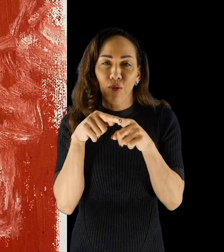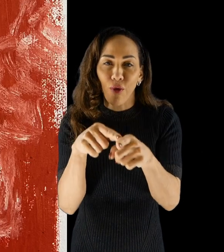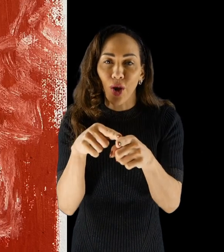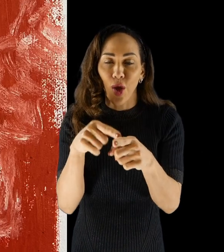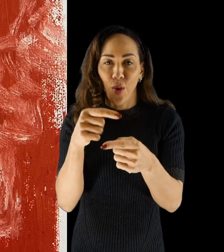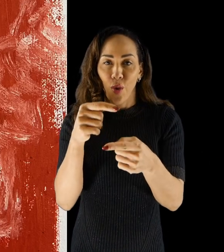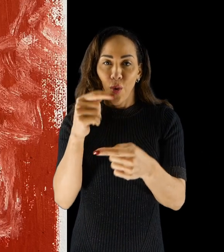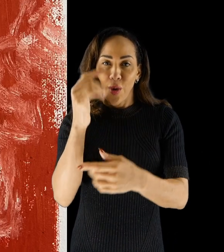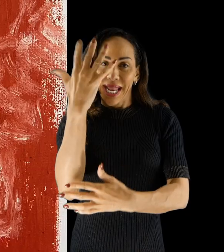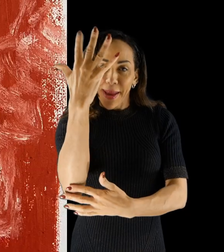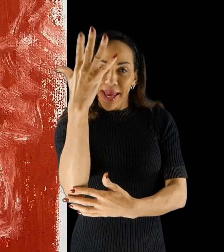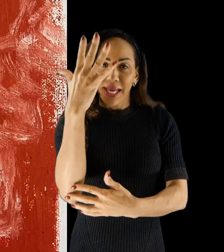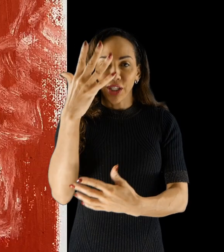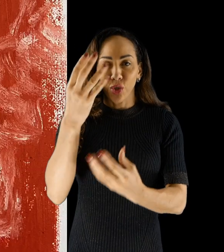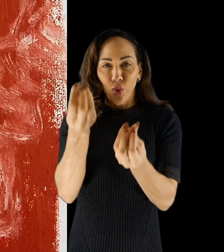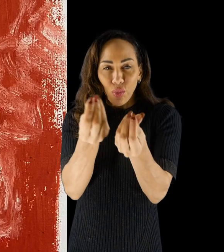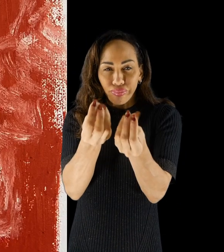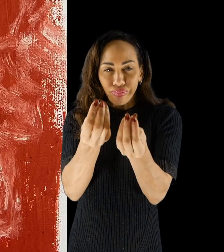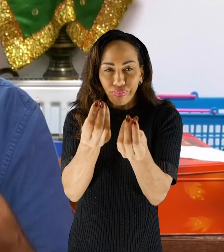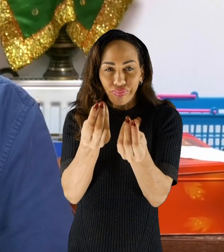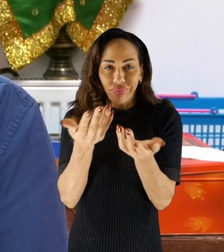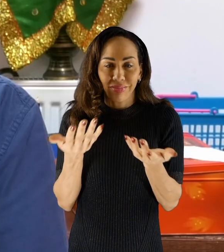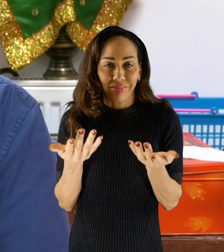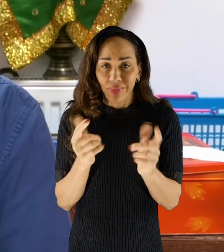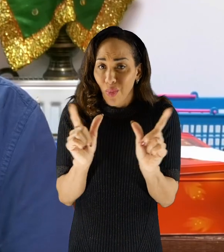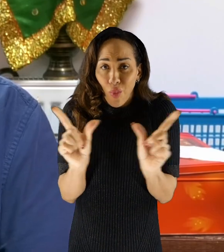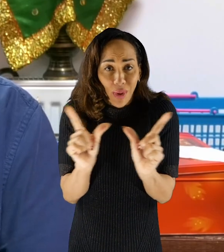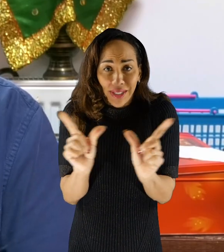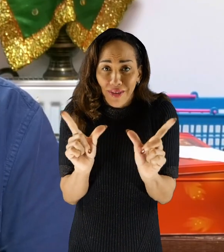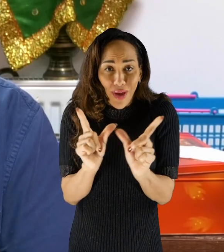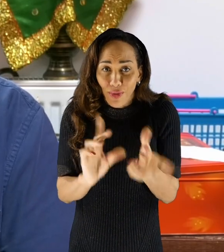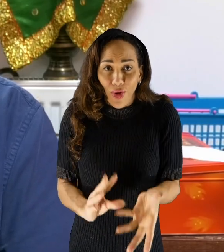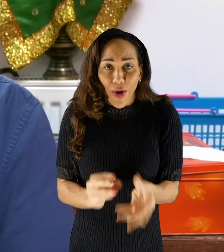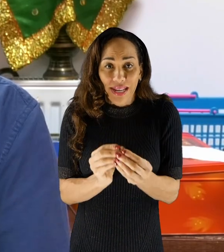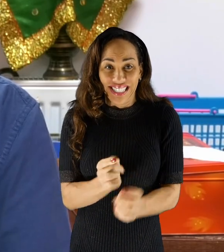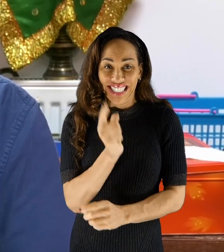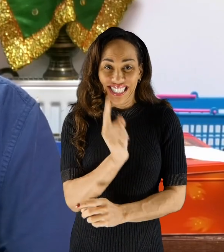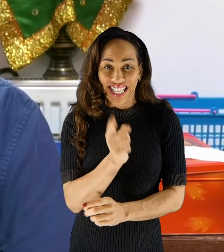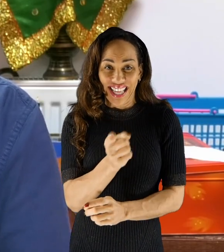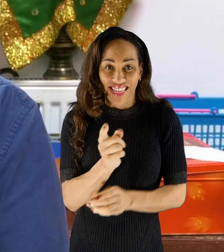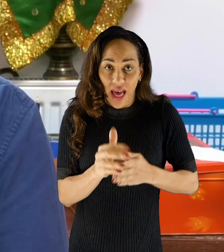or a particular kind of feel within it. Whatever I'm creating really kind of dictates the direction.